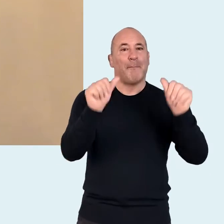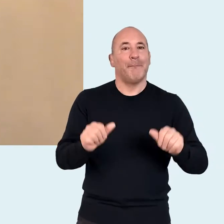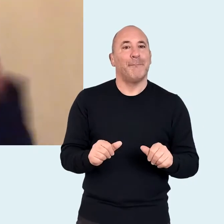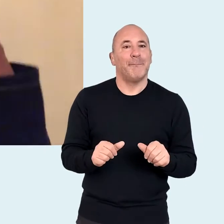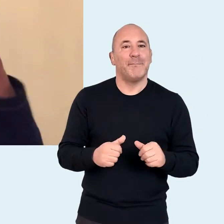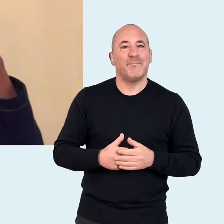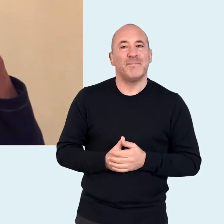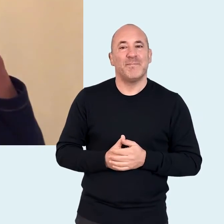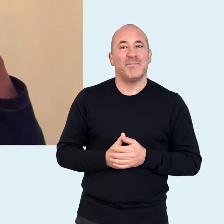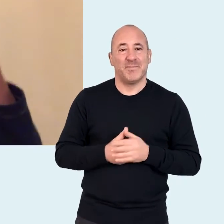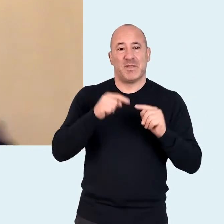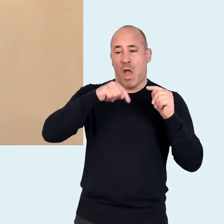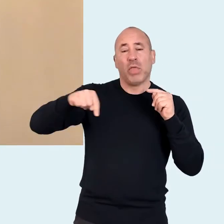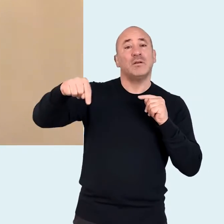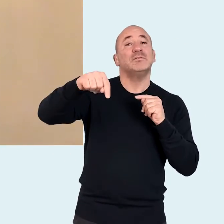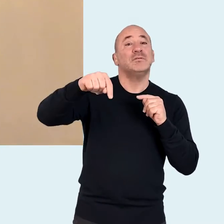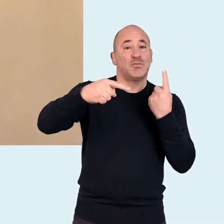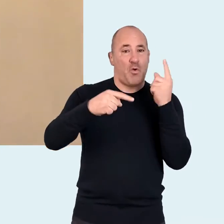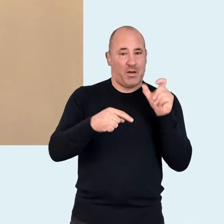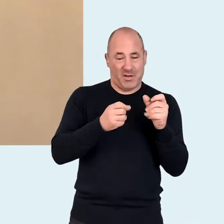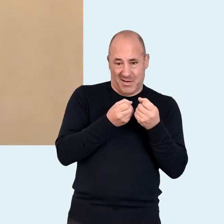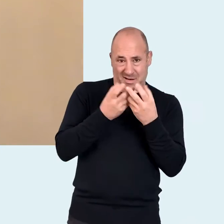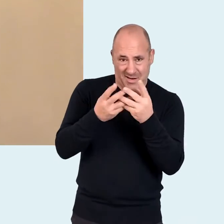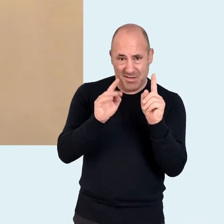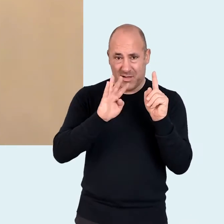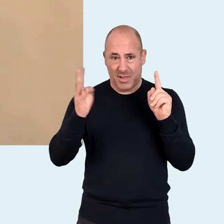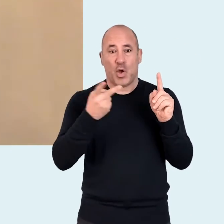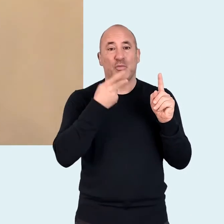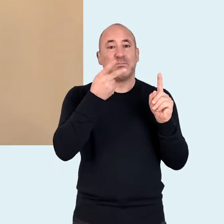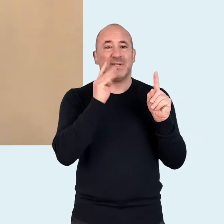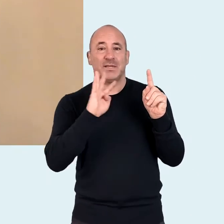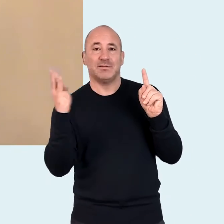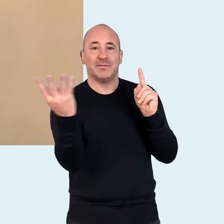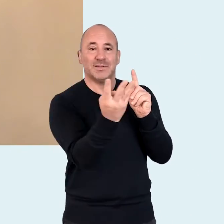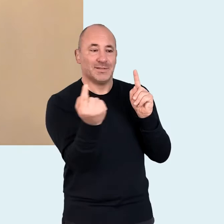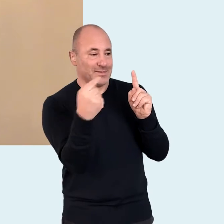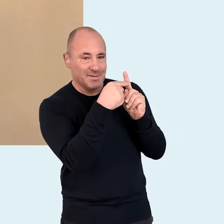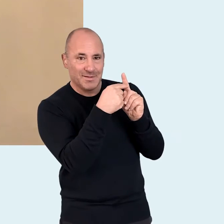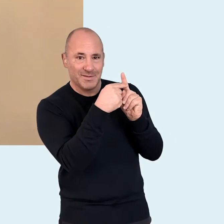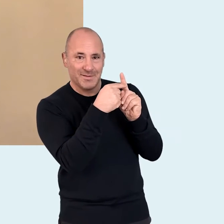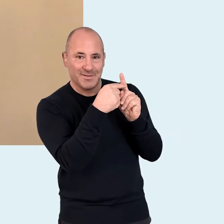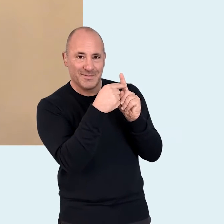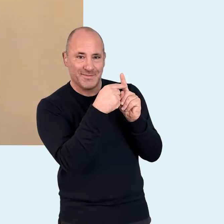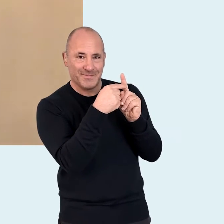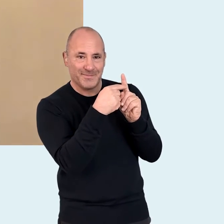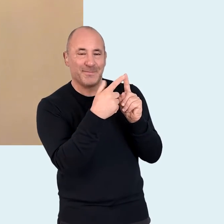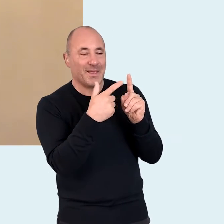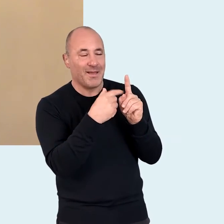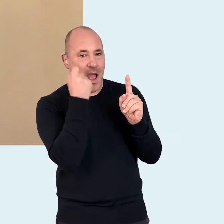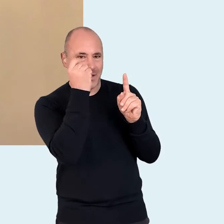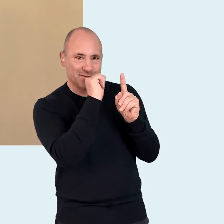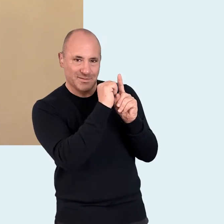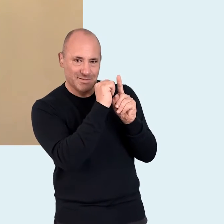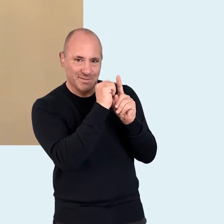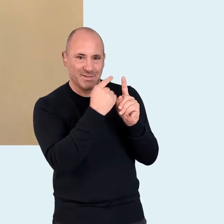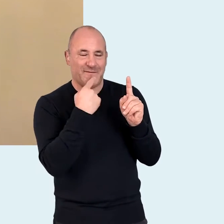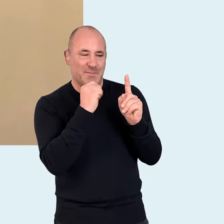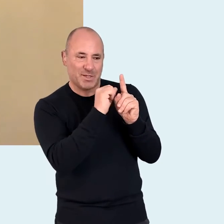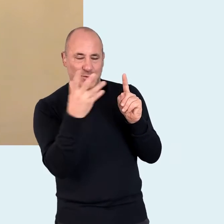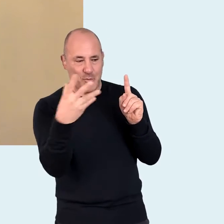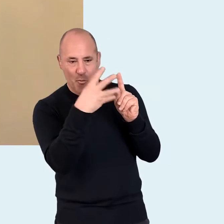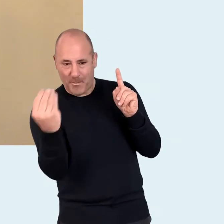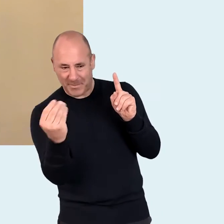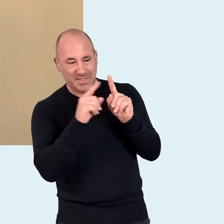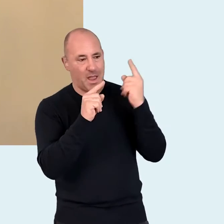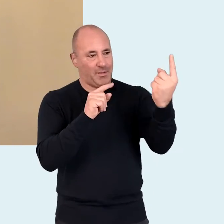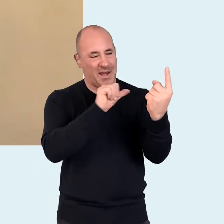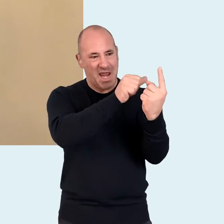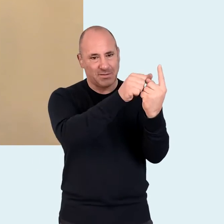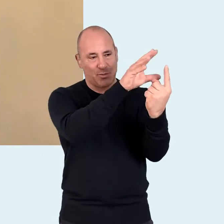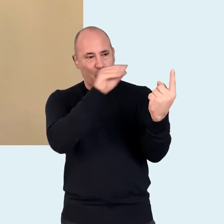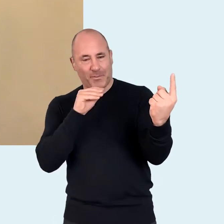and makes a shape. And then the rest of the group repeat that name and that shape back,